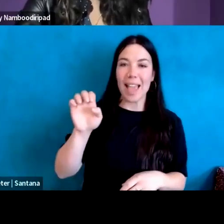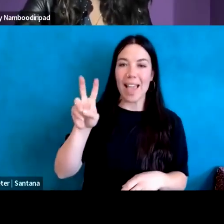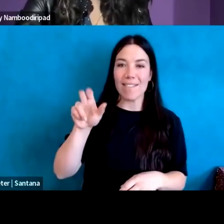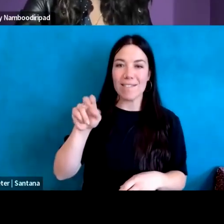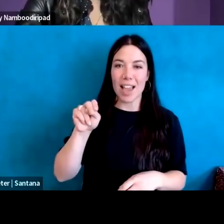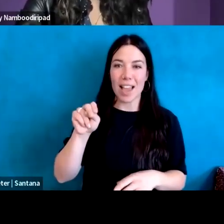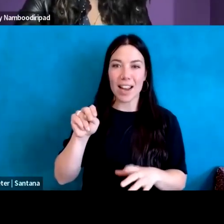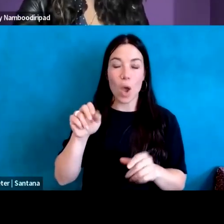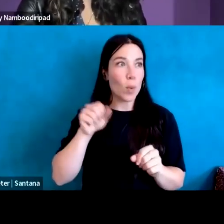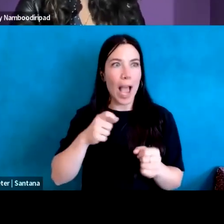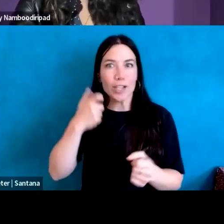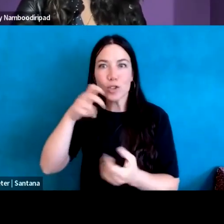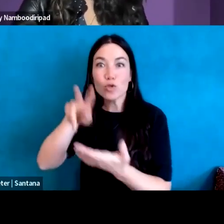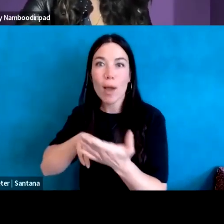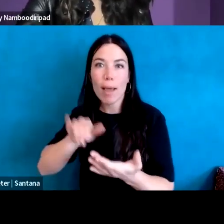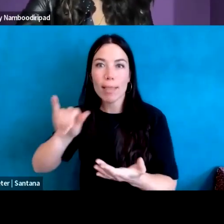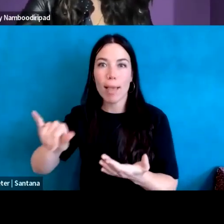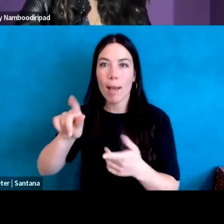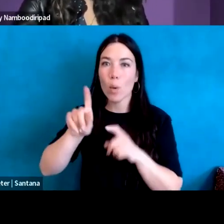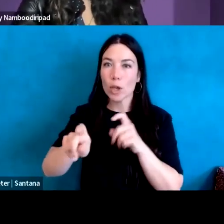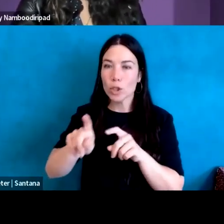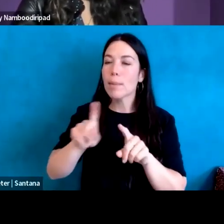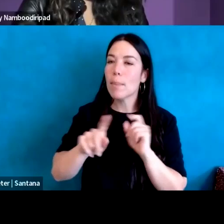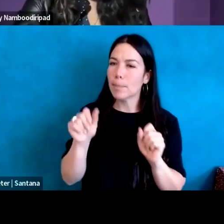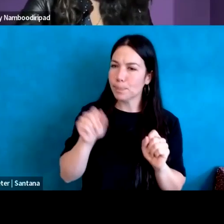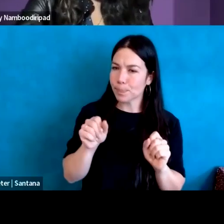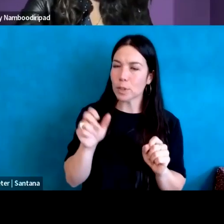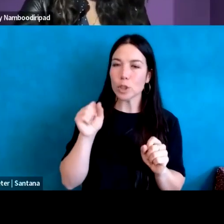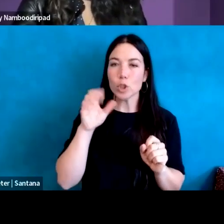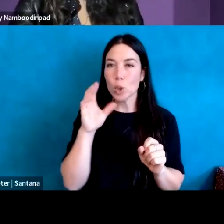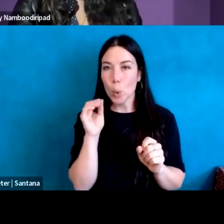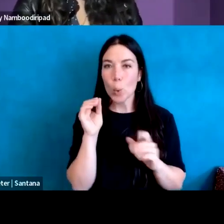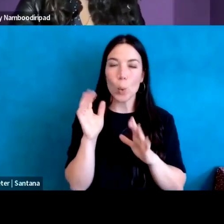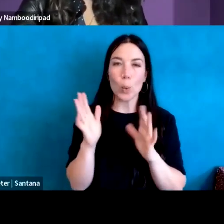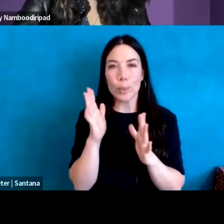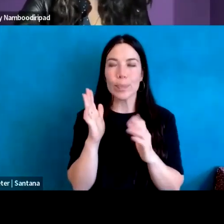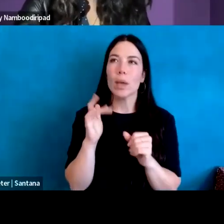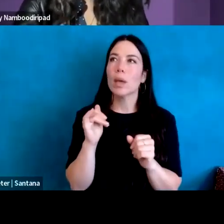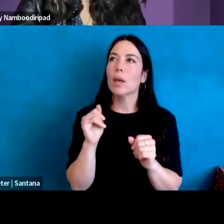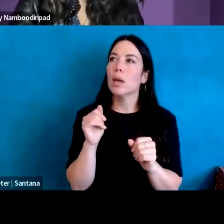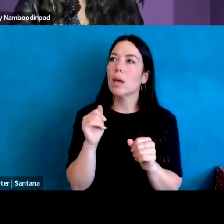So yeah, I've going to answer this question. So I guess the history of the field, when you look at it,